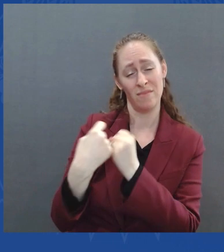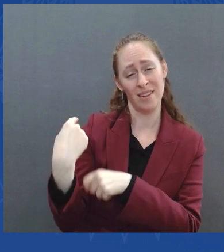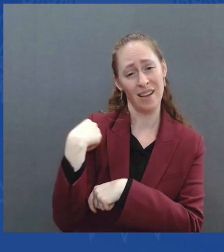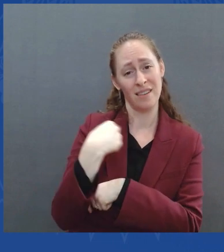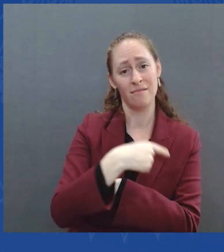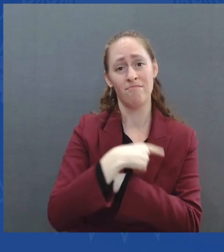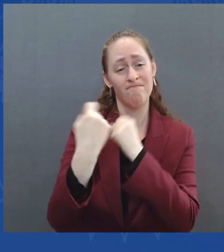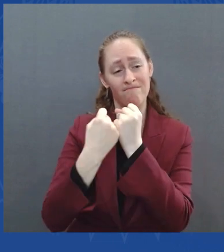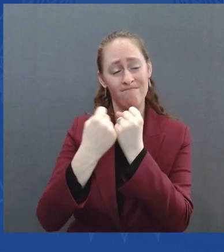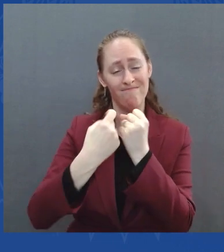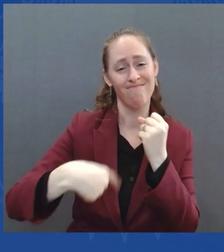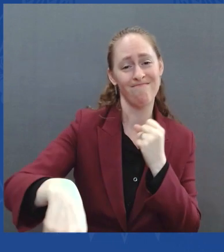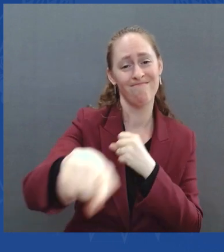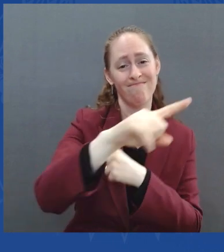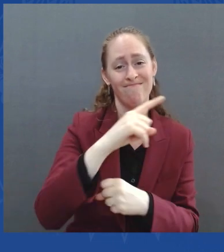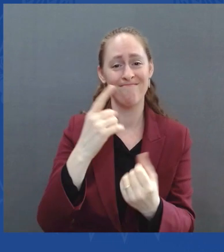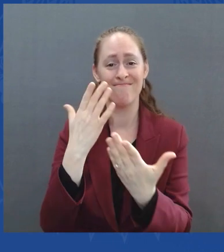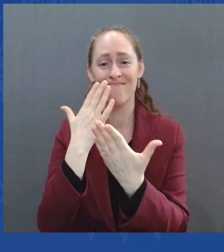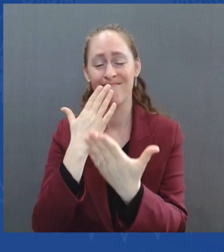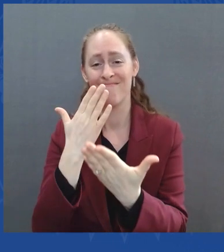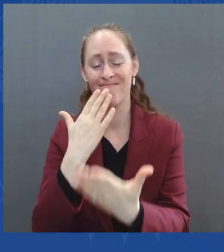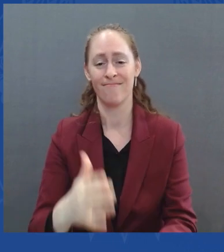God bless you and thank you for signing this bill.